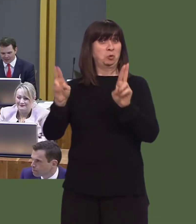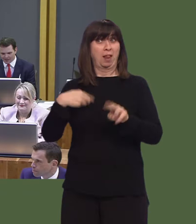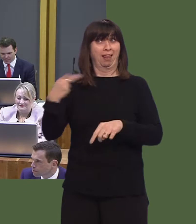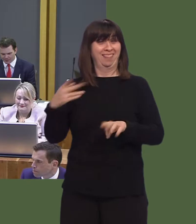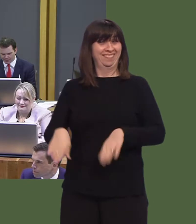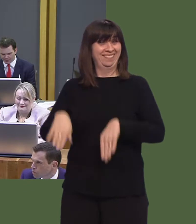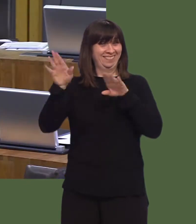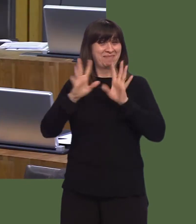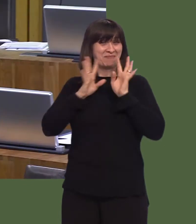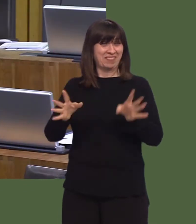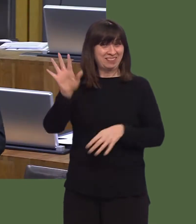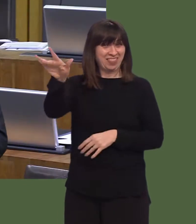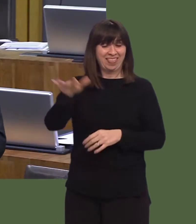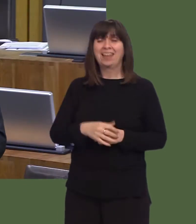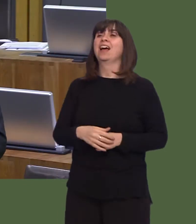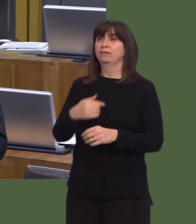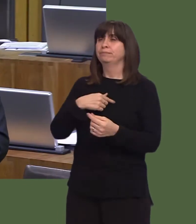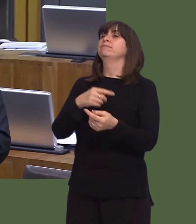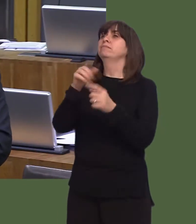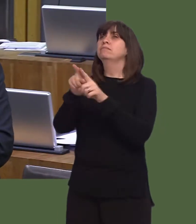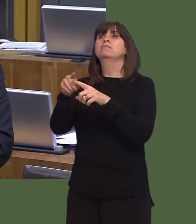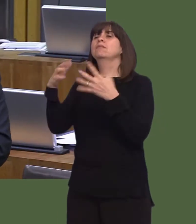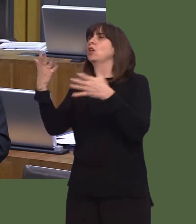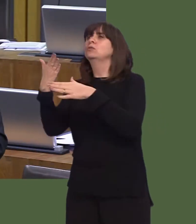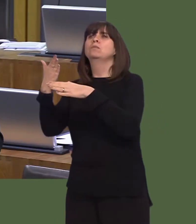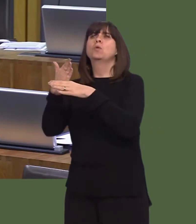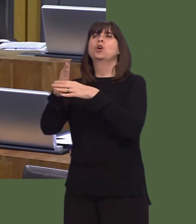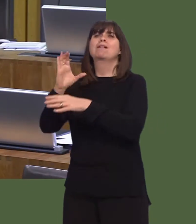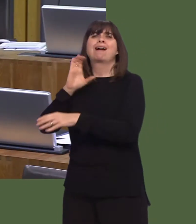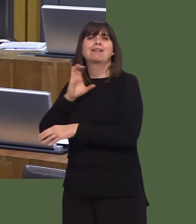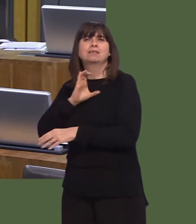also with many others who work in the US cities and in Canada who are very keen to work with